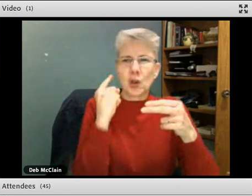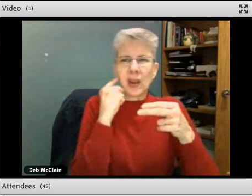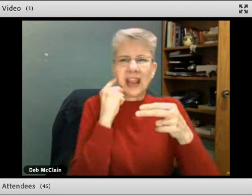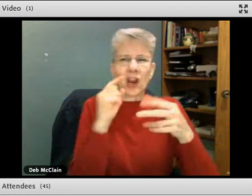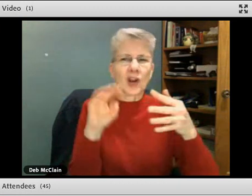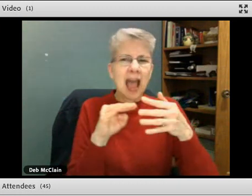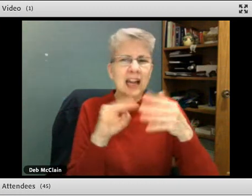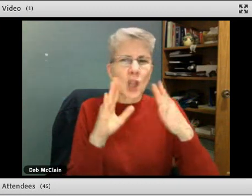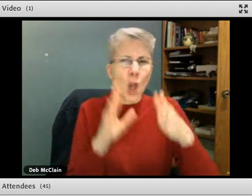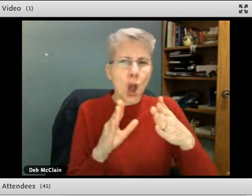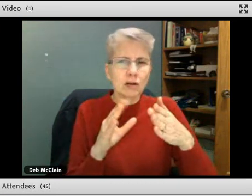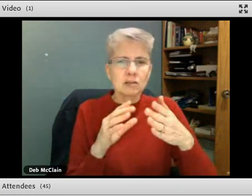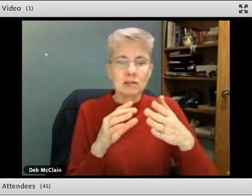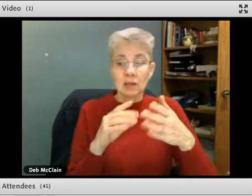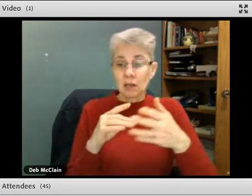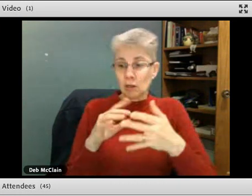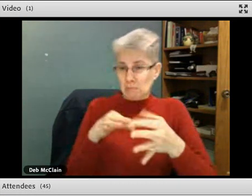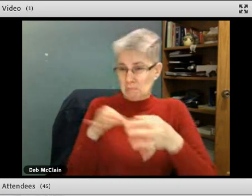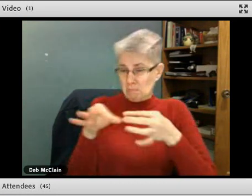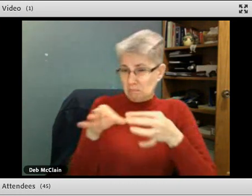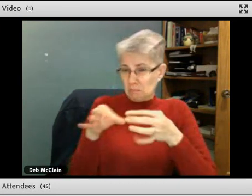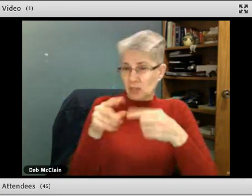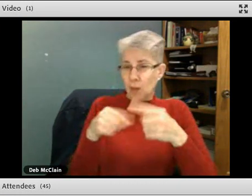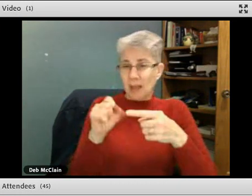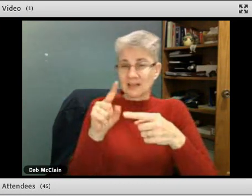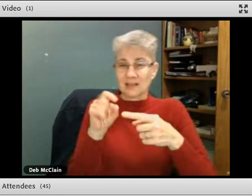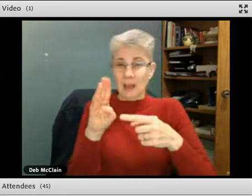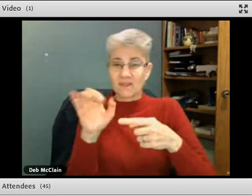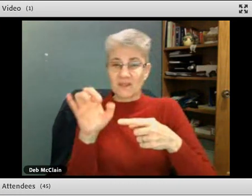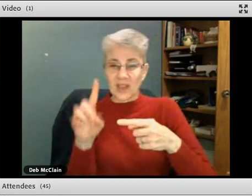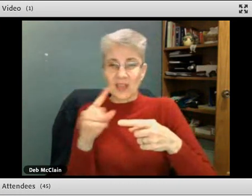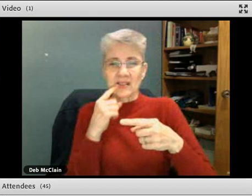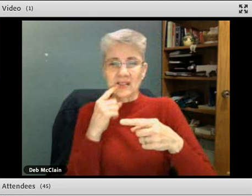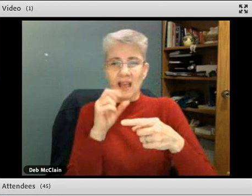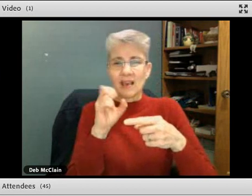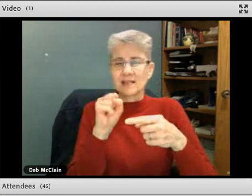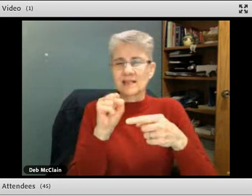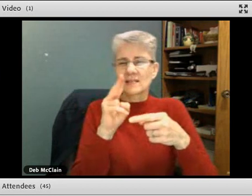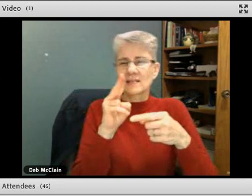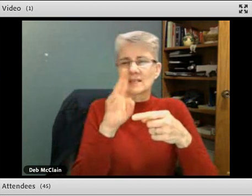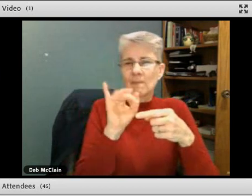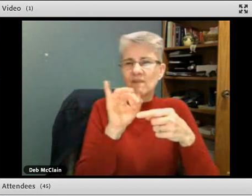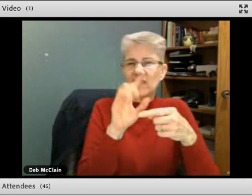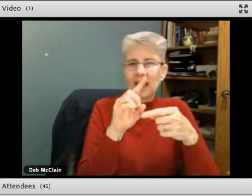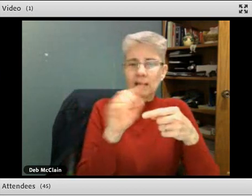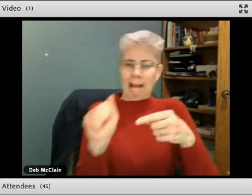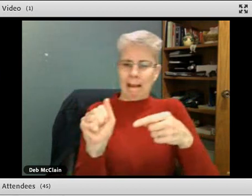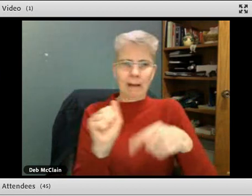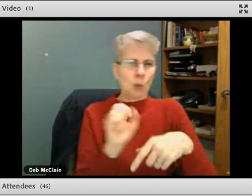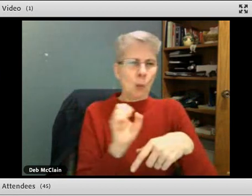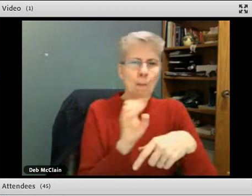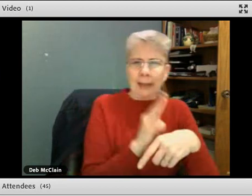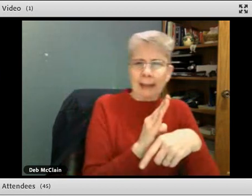they'll sometimes say the subfield A or the subfield B, but they'll also sometimes say the delimiter A or the delimiter B.